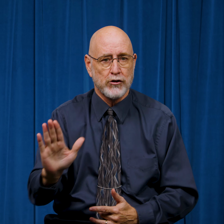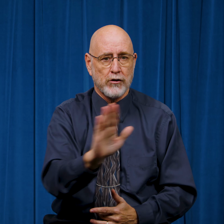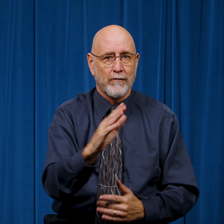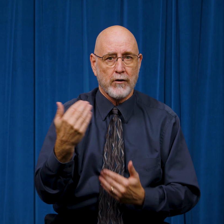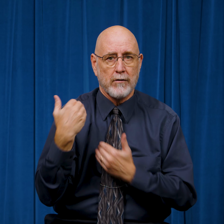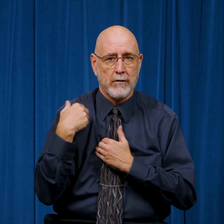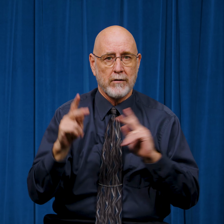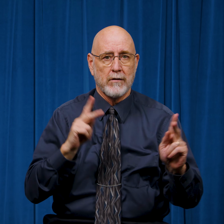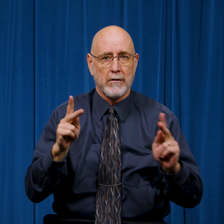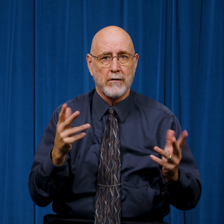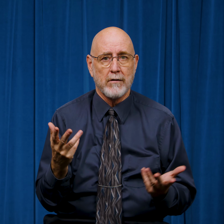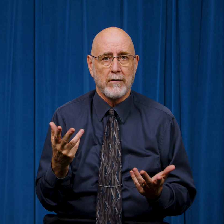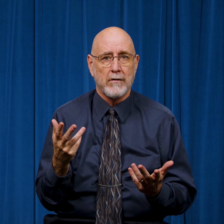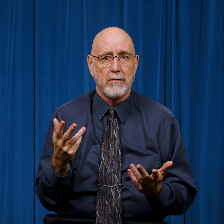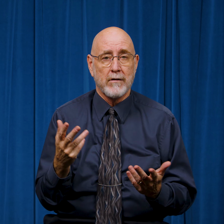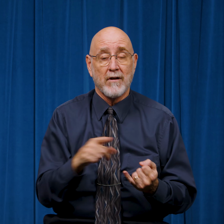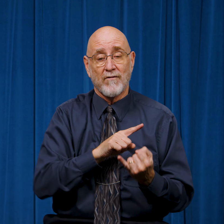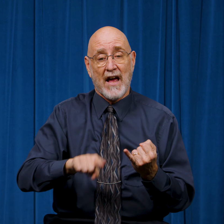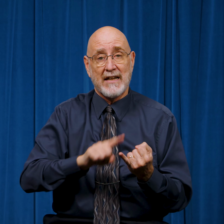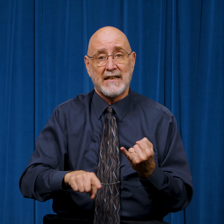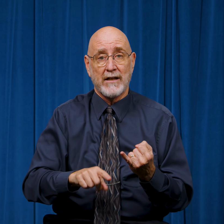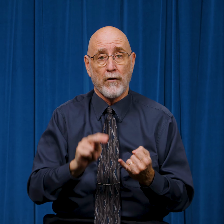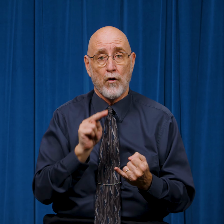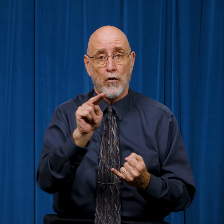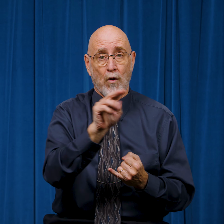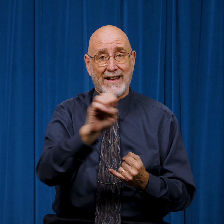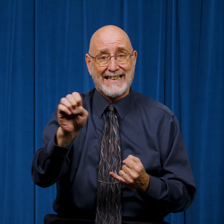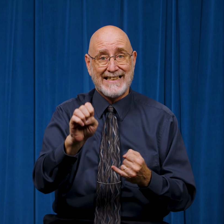Alright, finally, as we look to the Northeast Portico